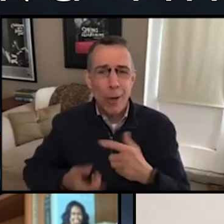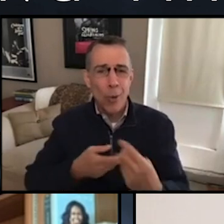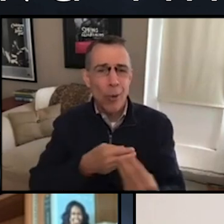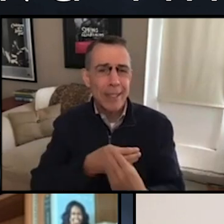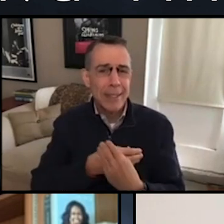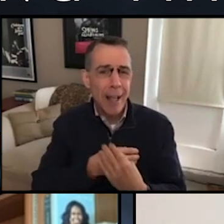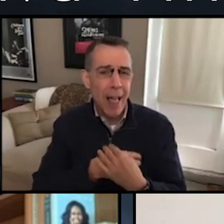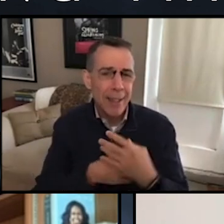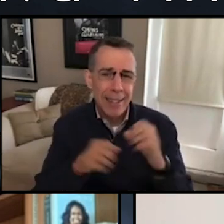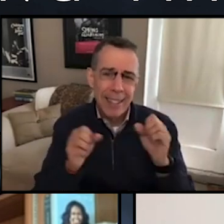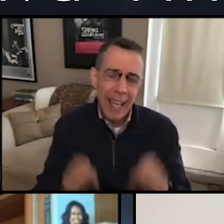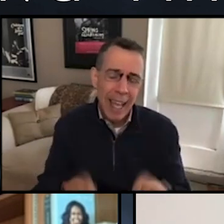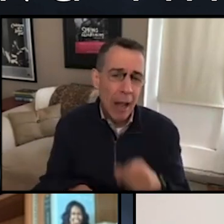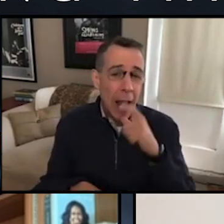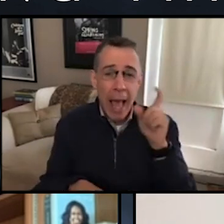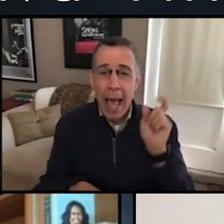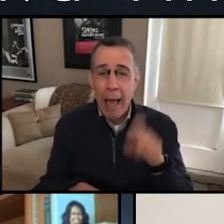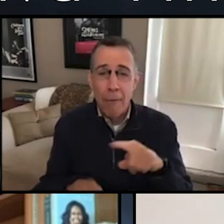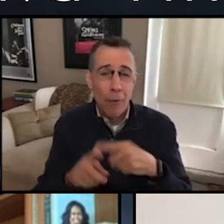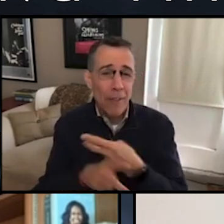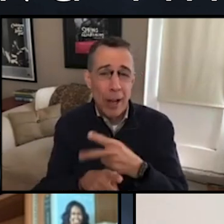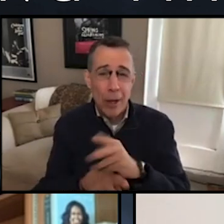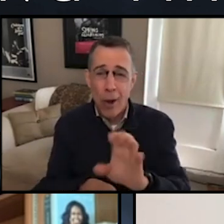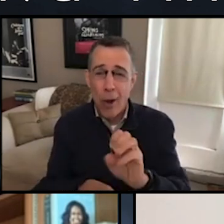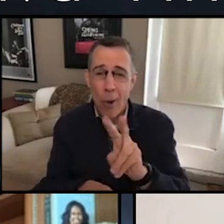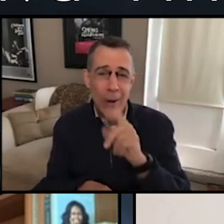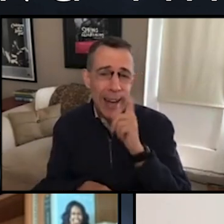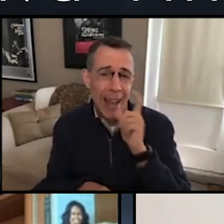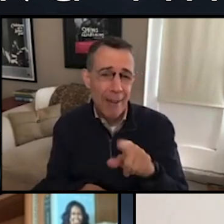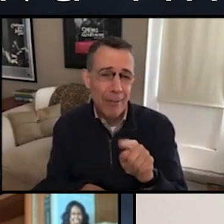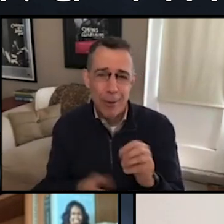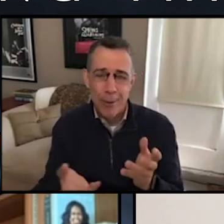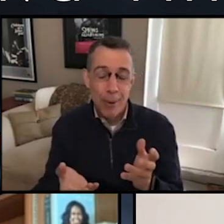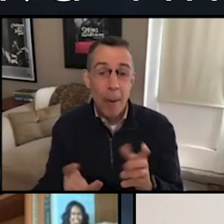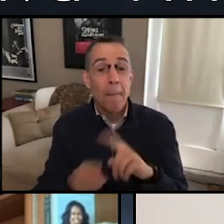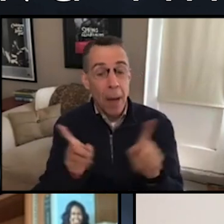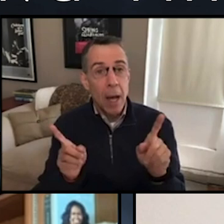So you wouldn't even have to figure it out on your own. But really it's a